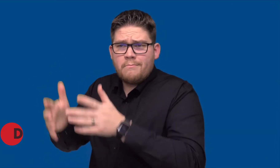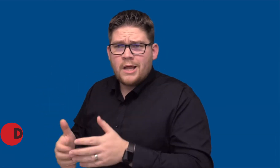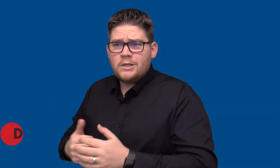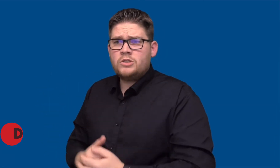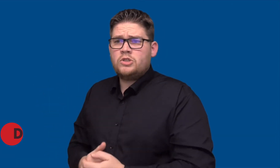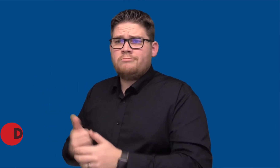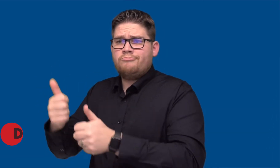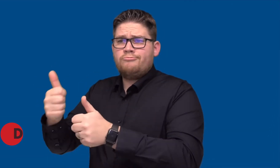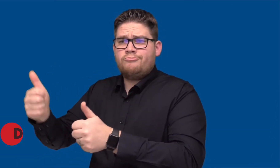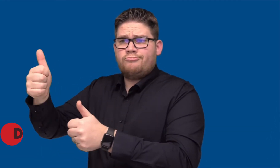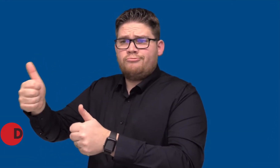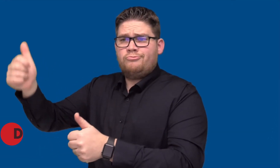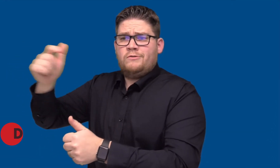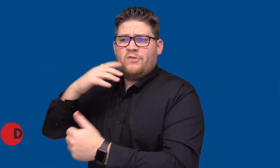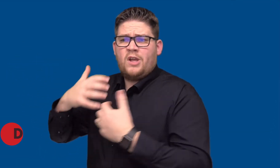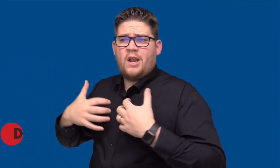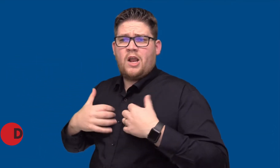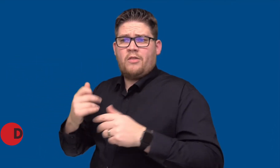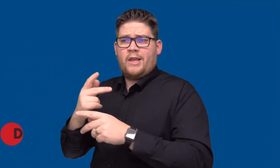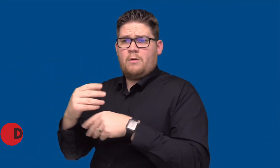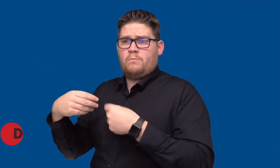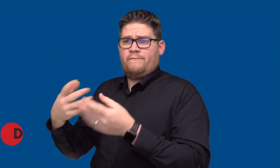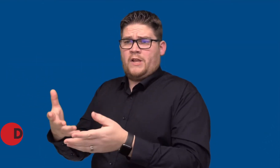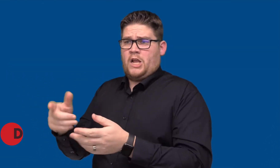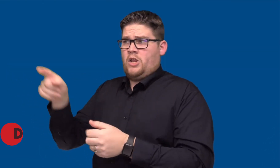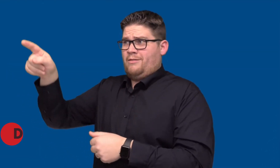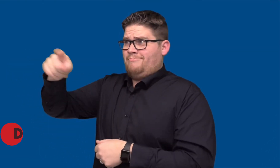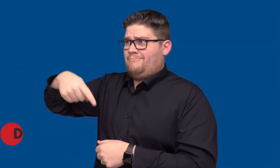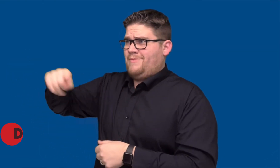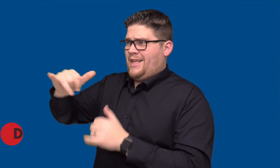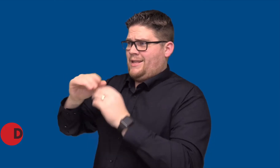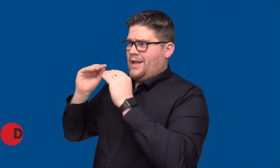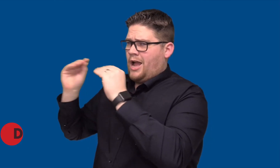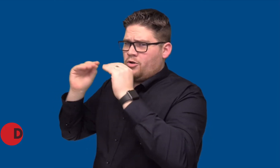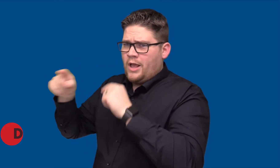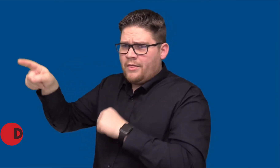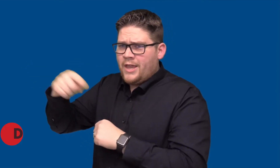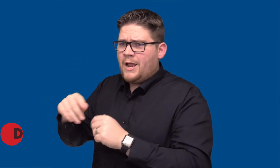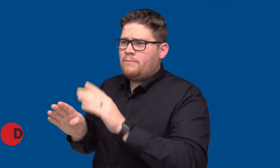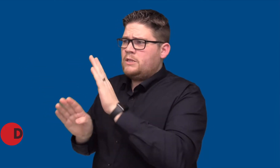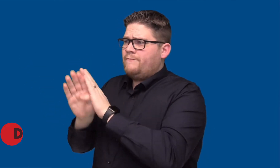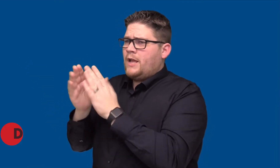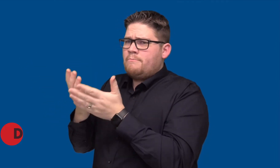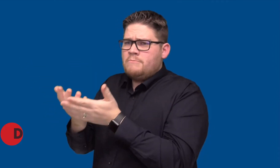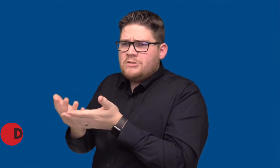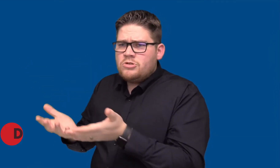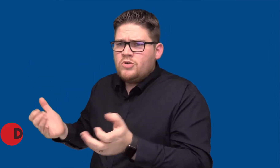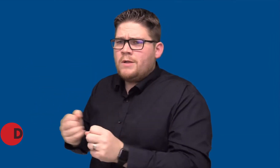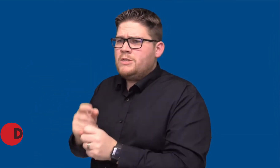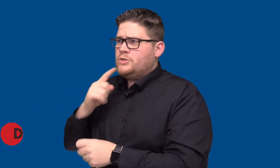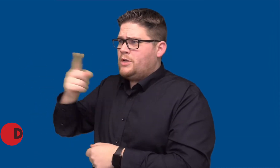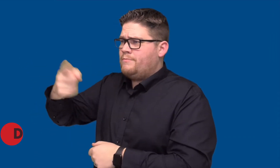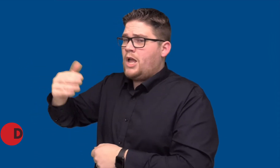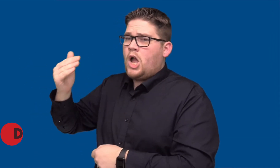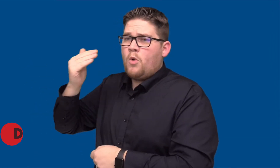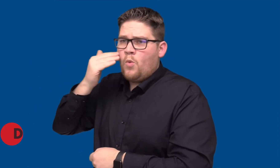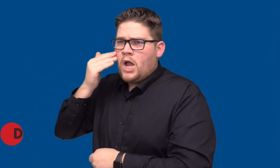program managers and at various levels among health care providers, educating them, developing materials, and making them aware of Deaf,